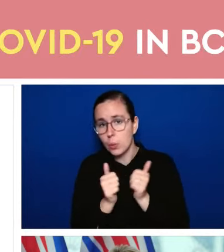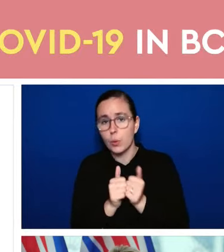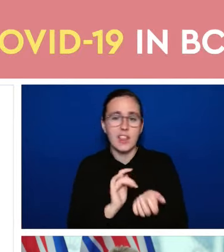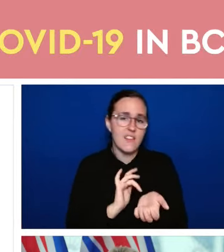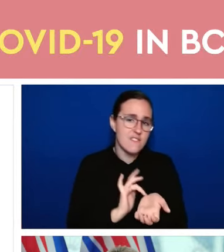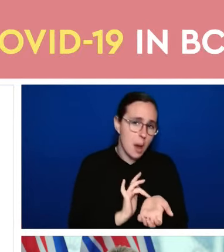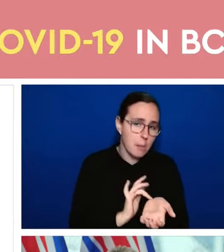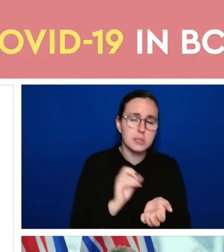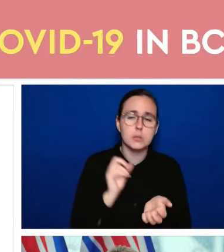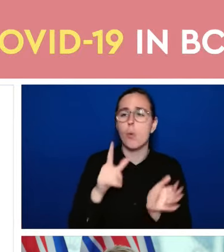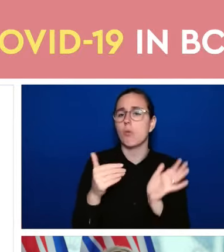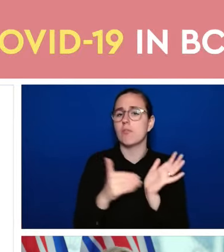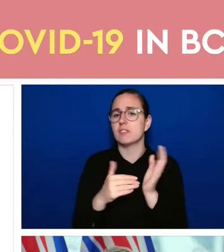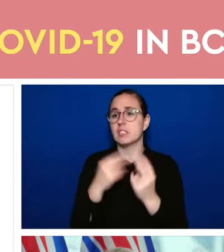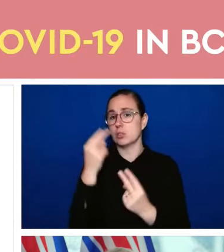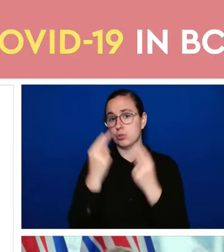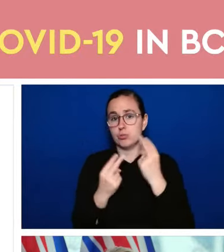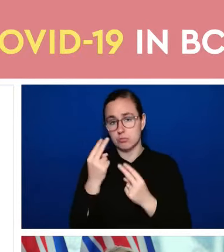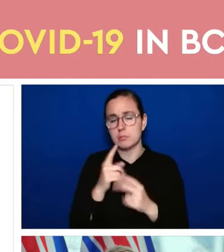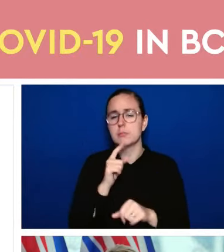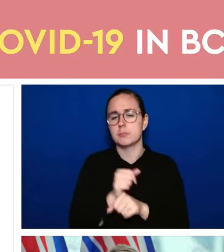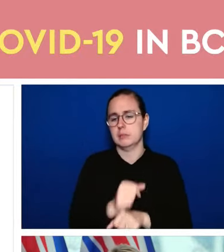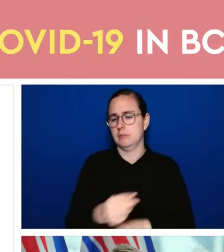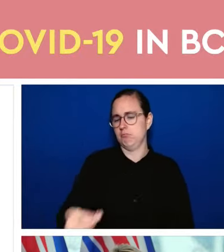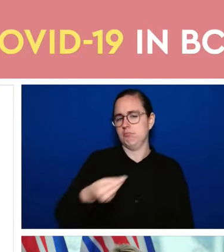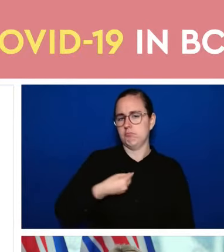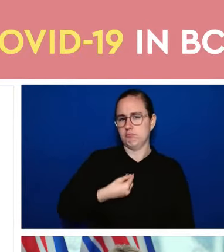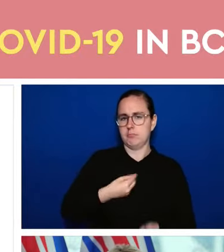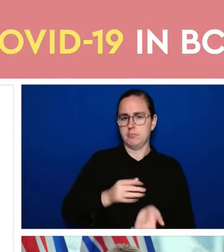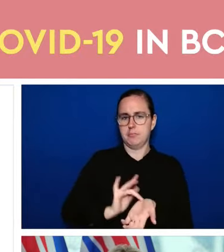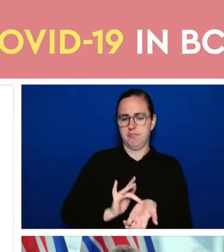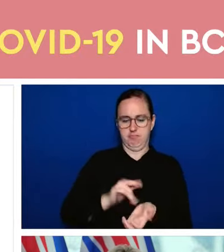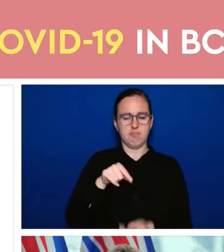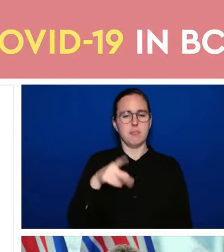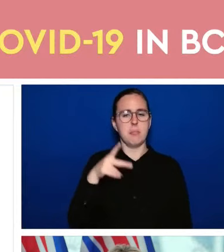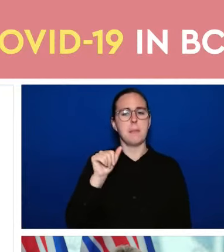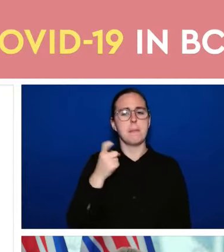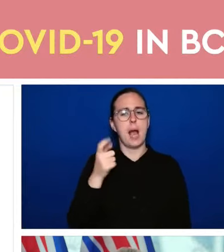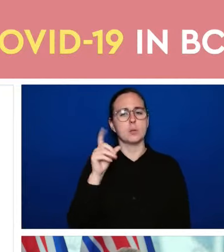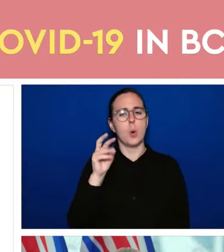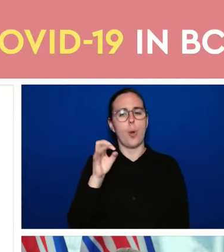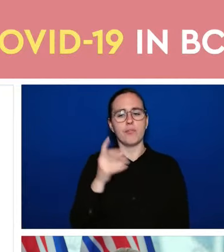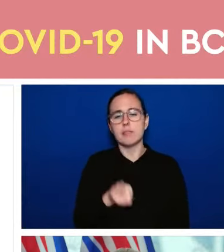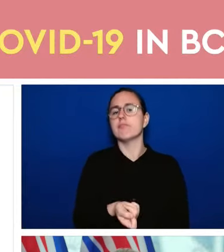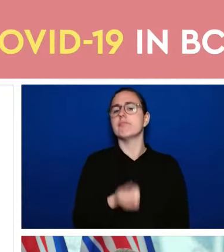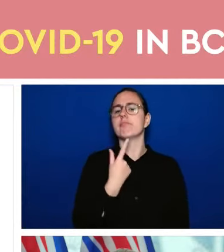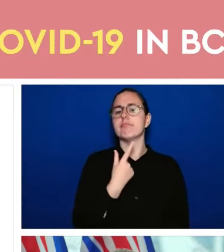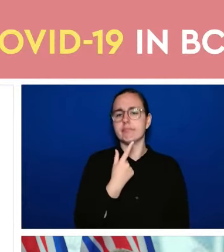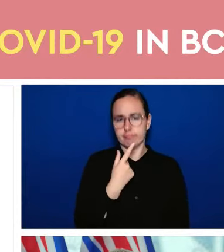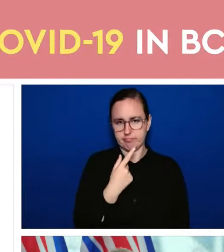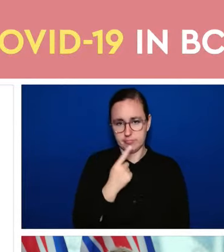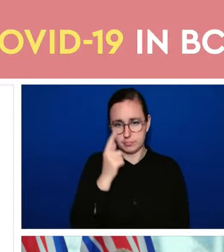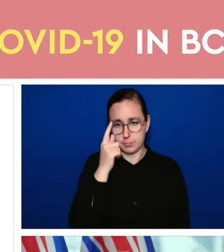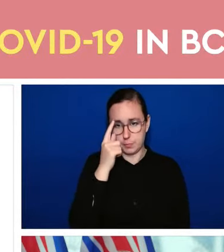get. Slaughtered and that's one of the challenges with the medication because it interacts with other medications people